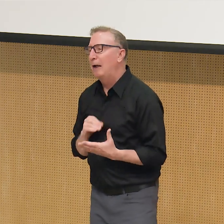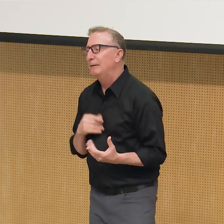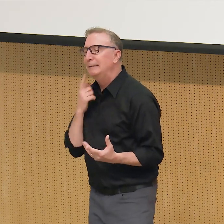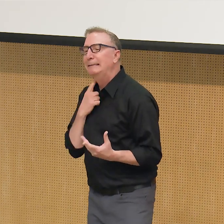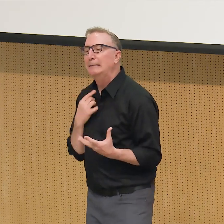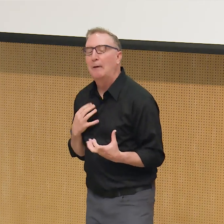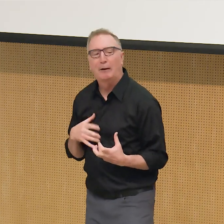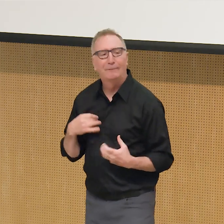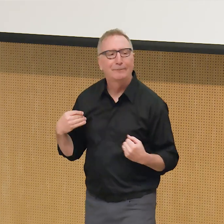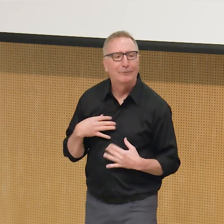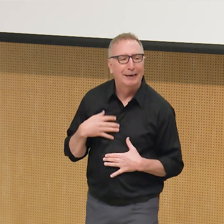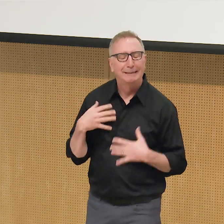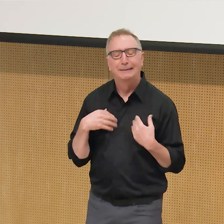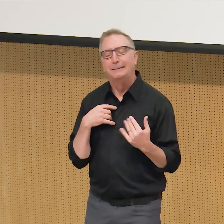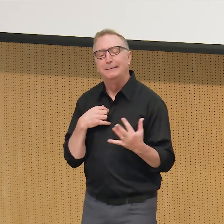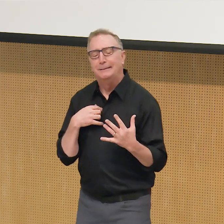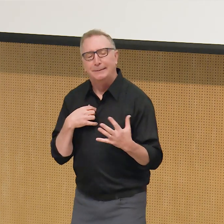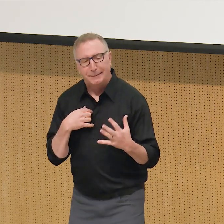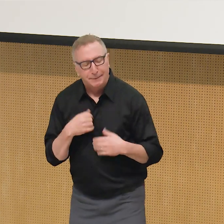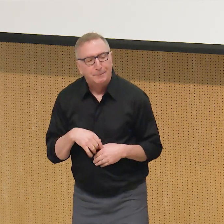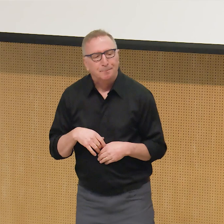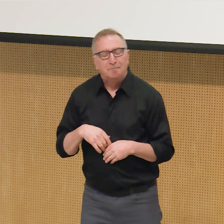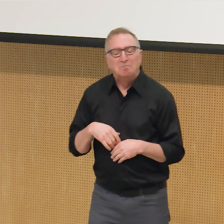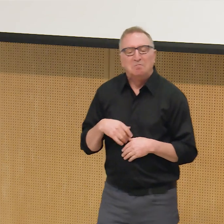I wanted to learn sign but I was intimidated.